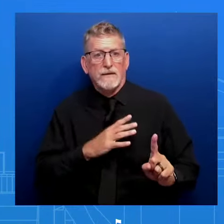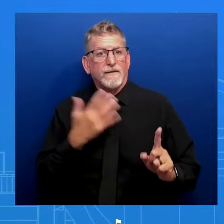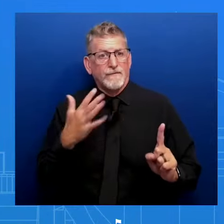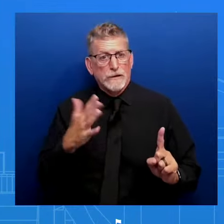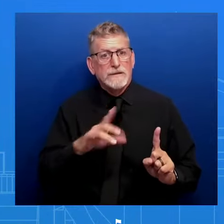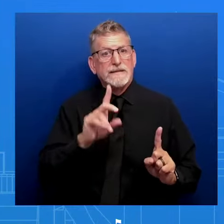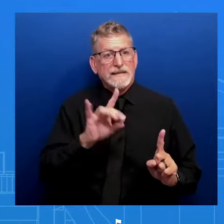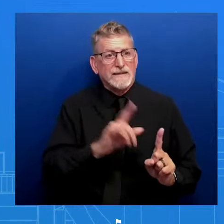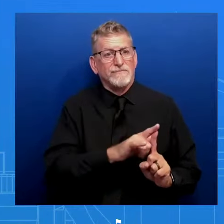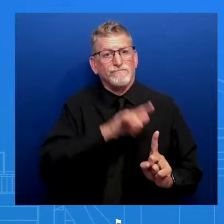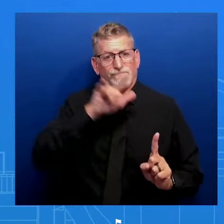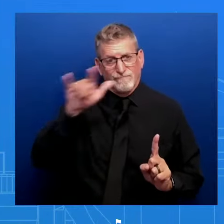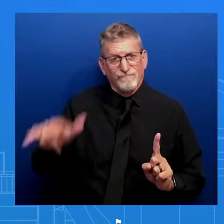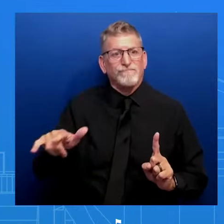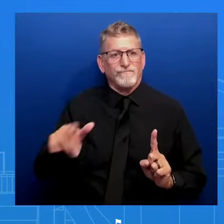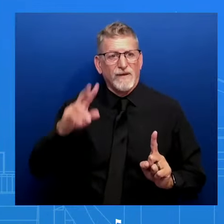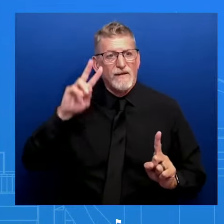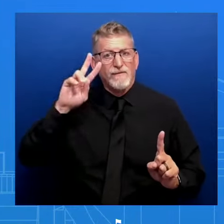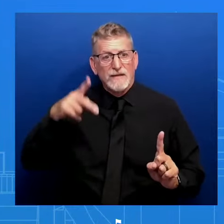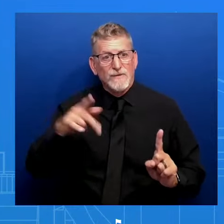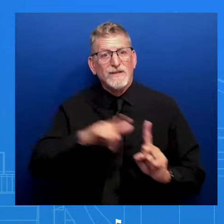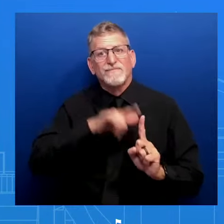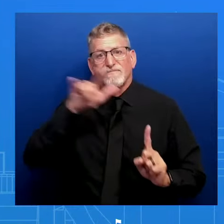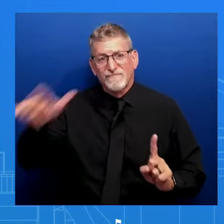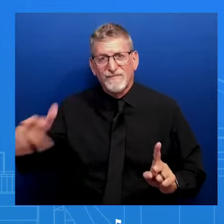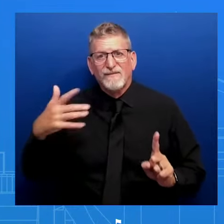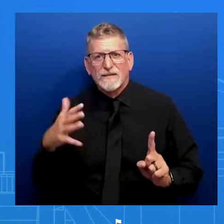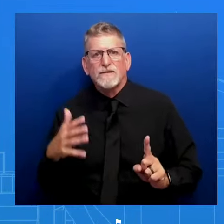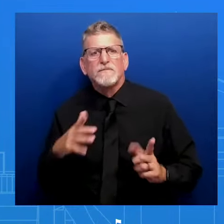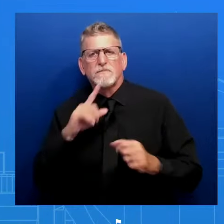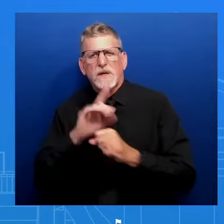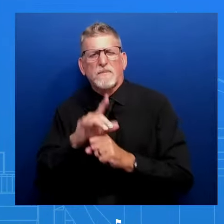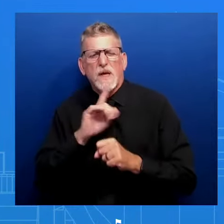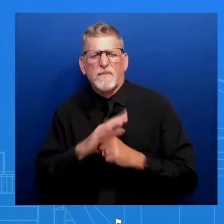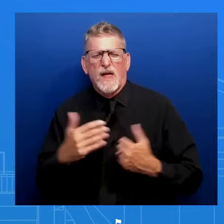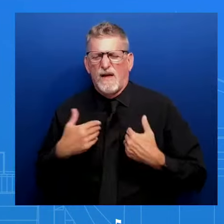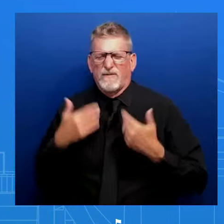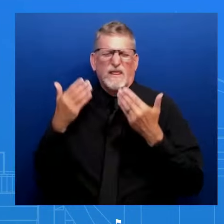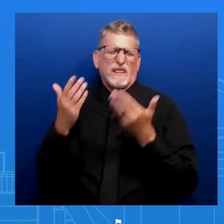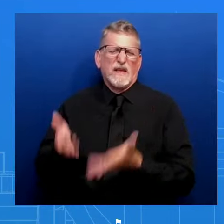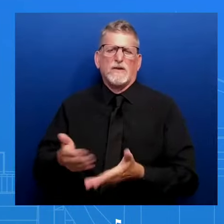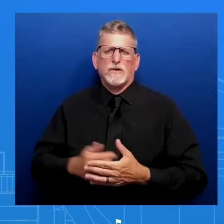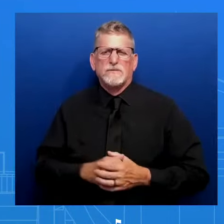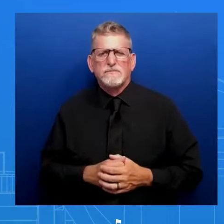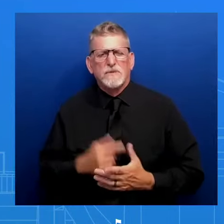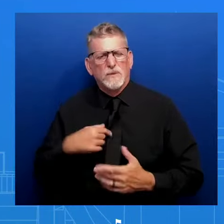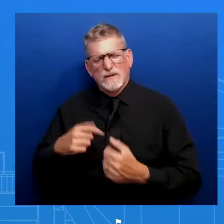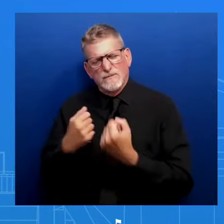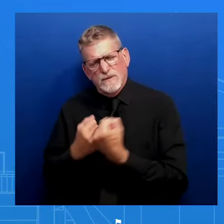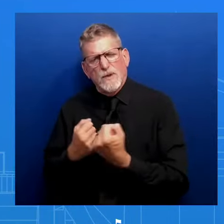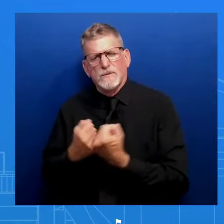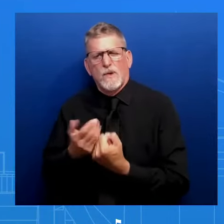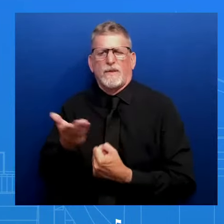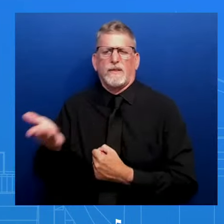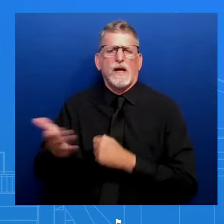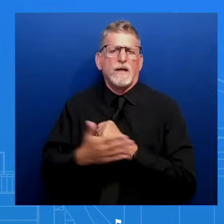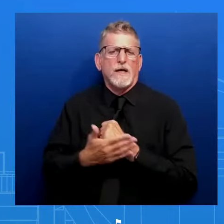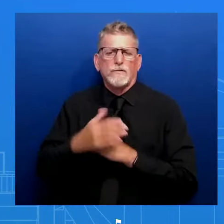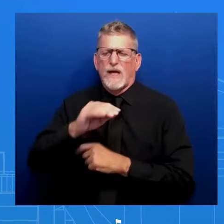And so, we have kept our commitment in continuing to grow and develop that relationship with countries in Africa. The Press: And last question. Ms. Jean-Pierre: Sure.